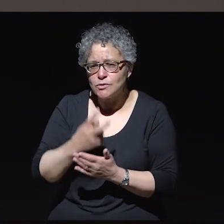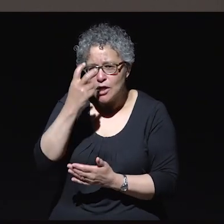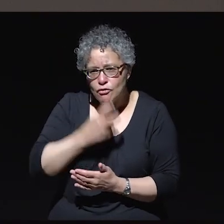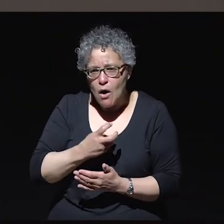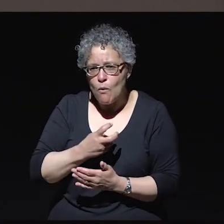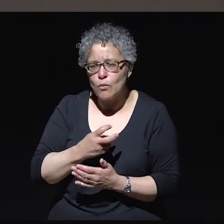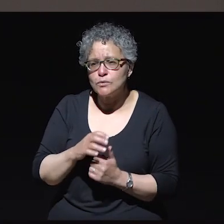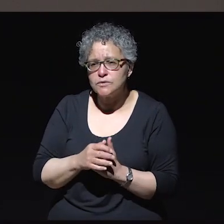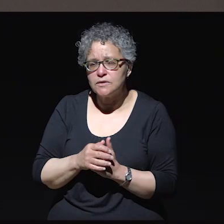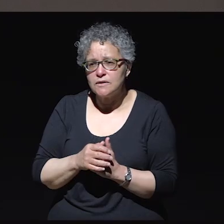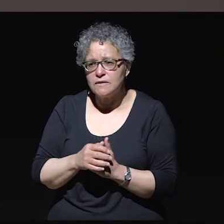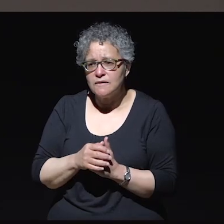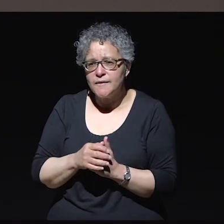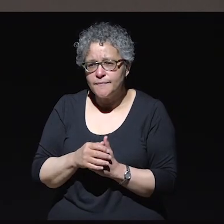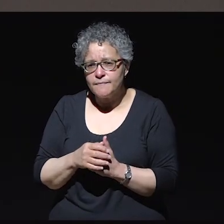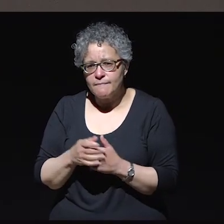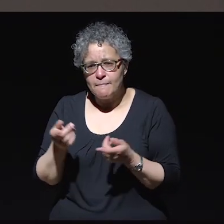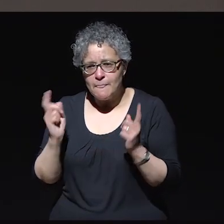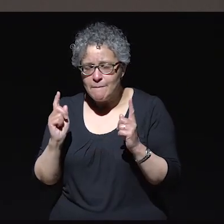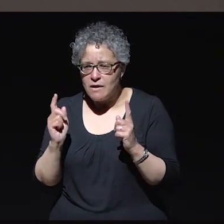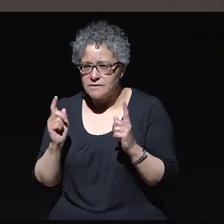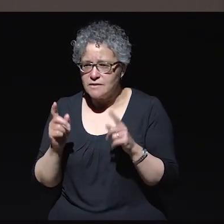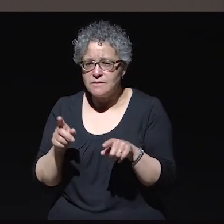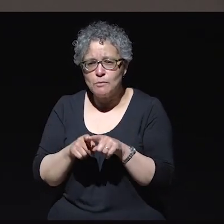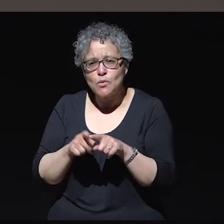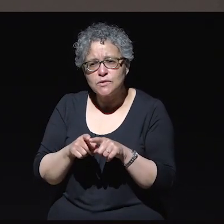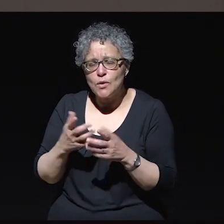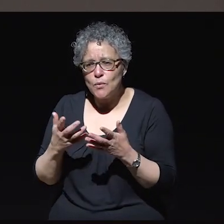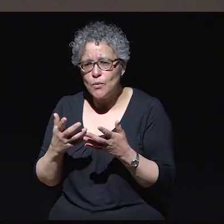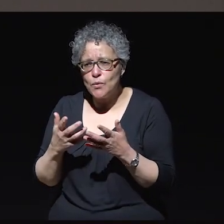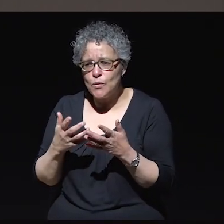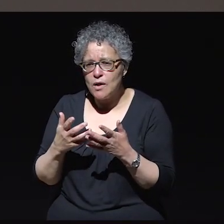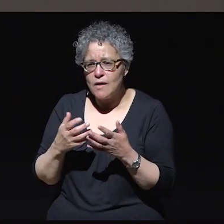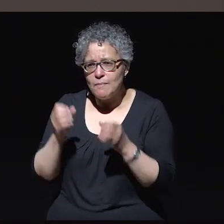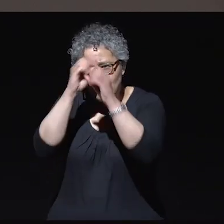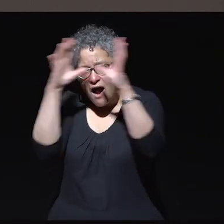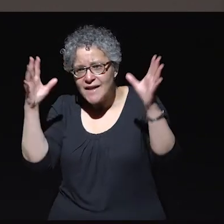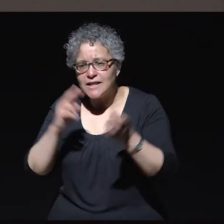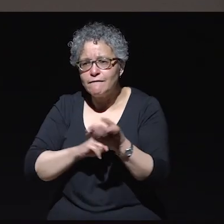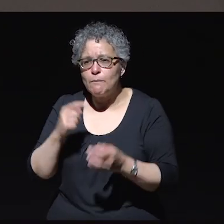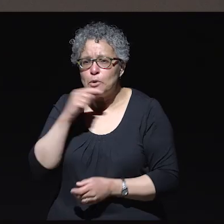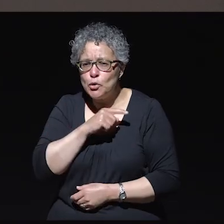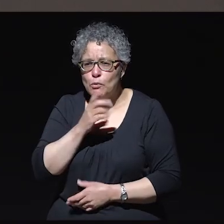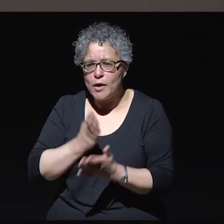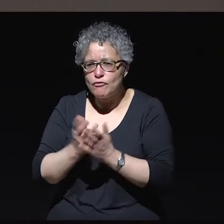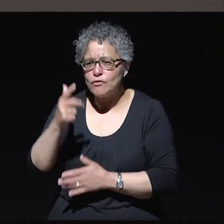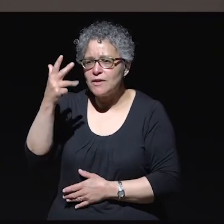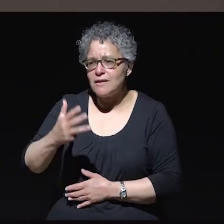of both the Stuart dynasty but also the idea of 'The Blue Boy' going through the 19th century.